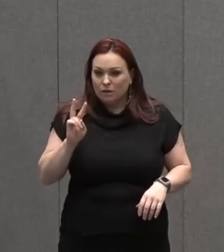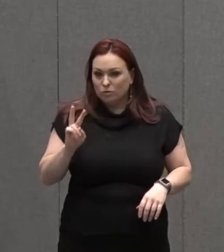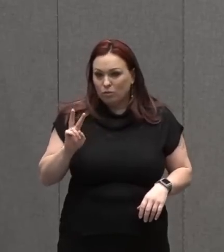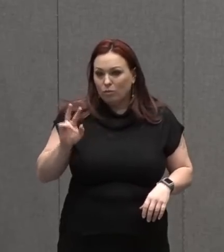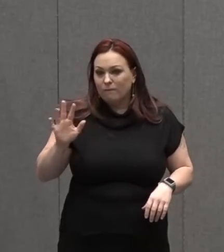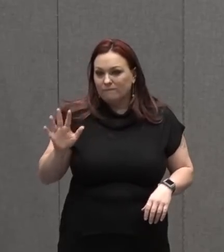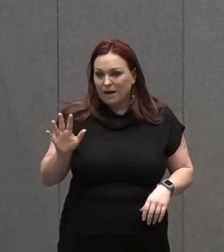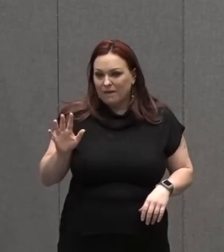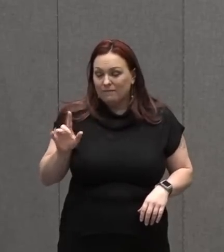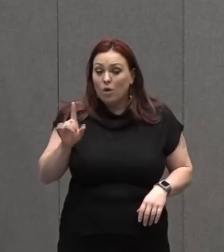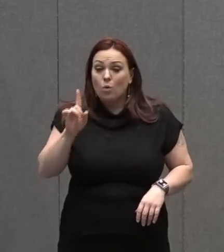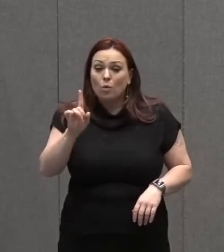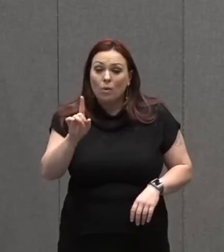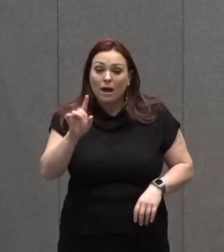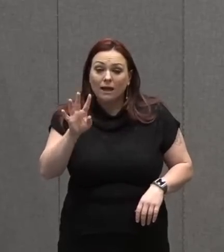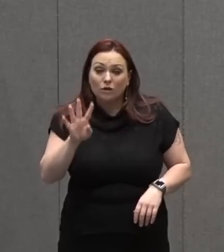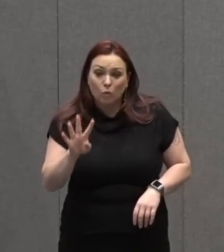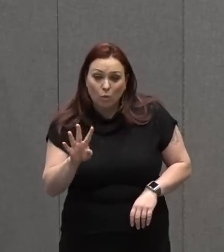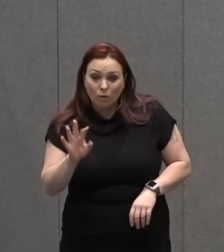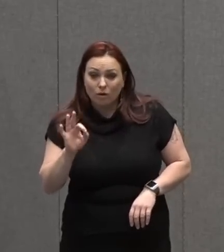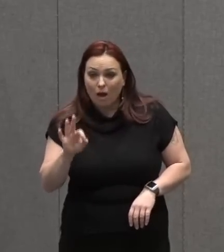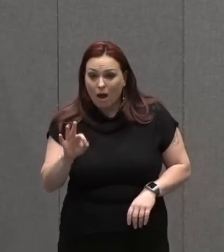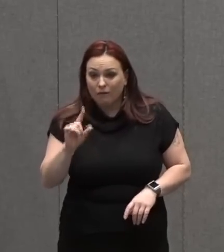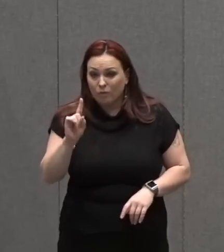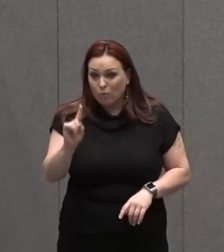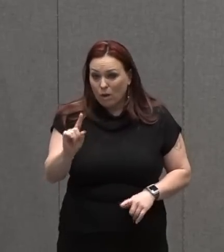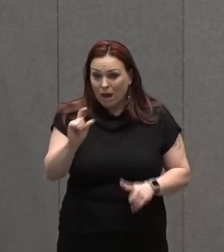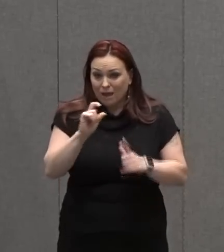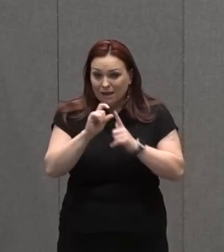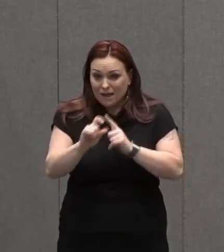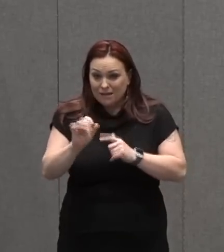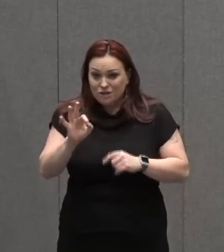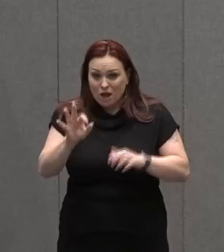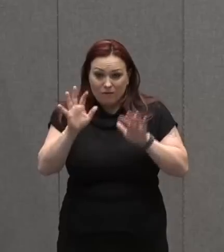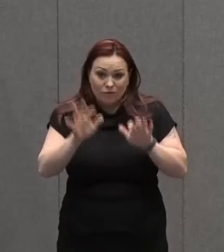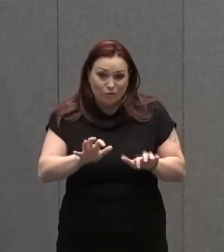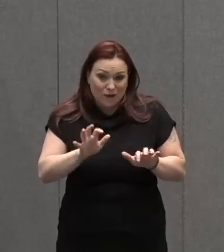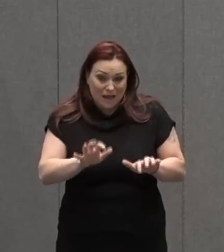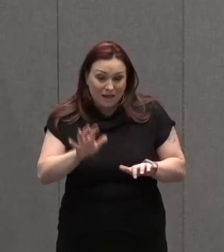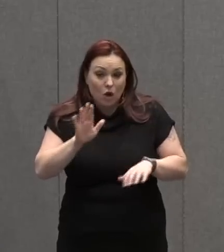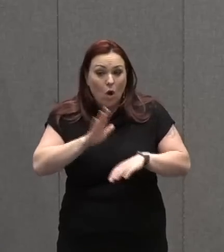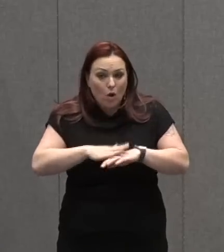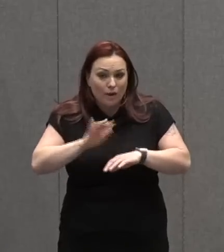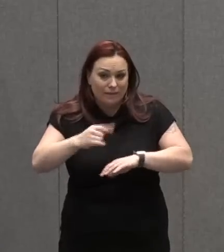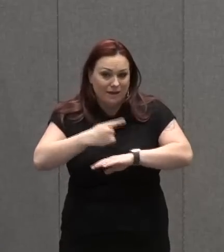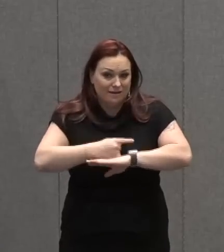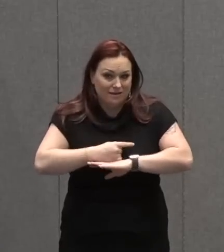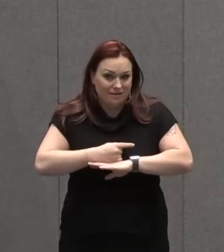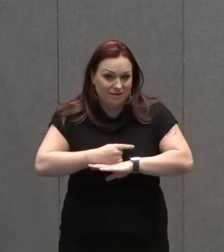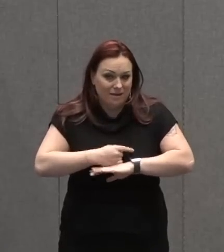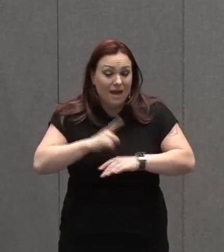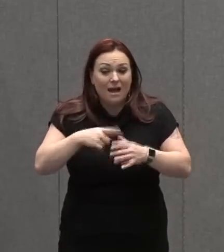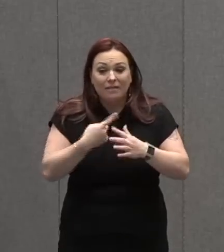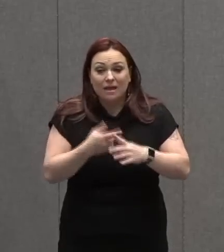a 1/4 of an inch of rain that day and then I found that on May 11th, the next day,